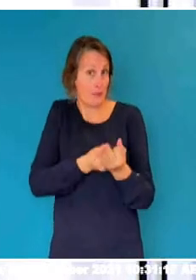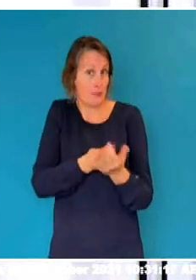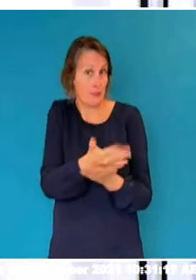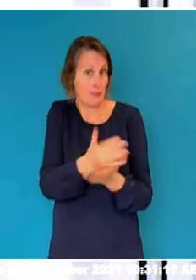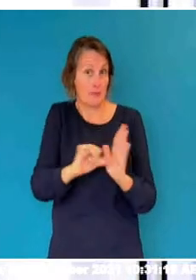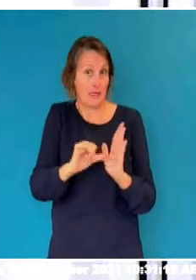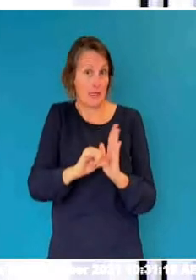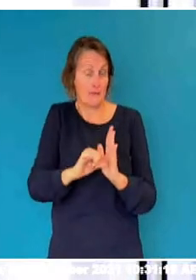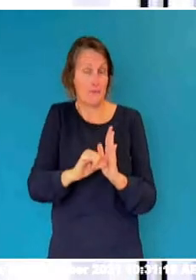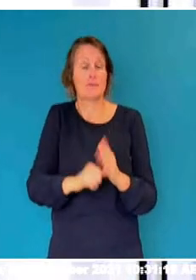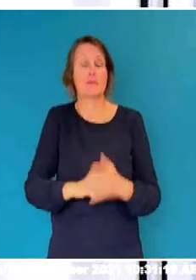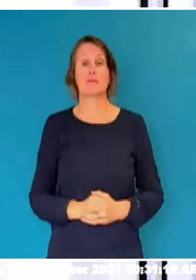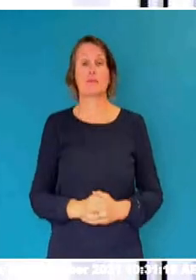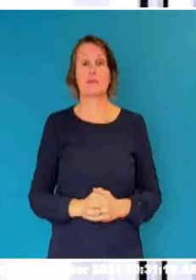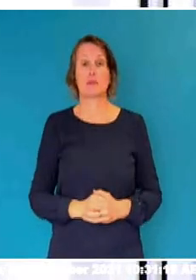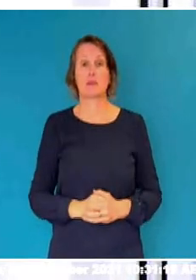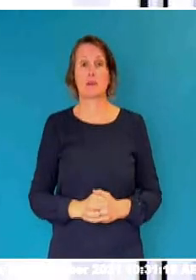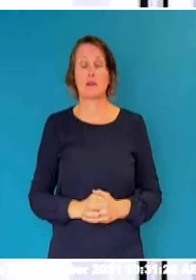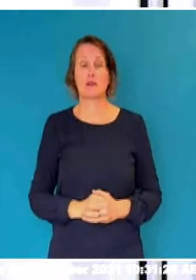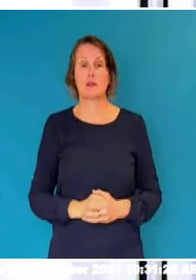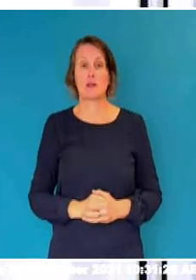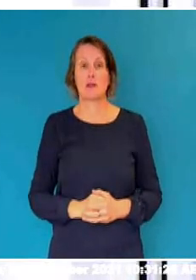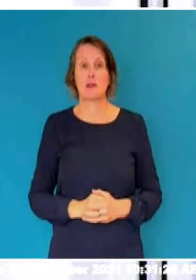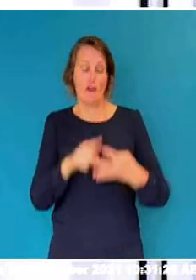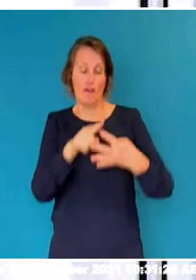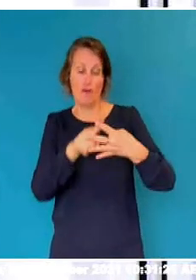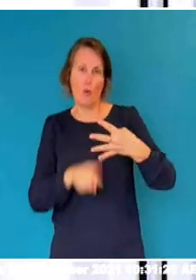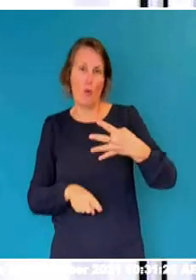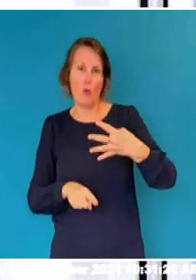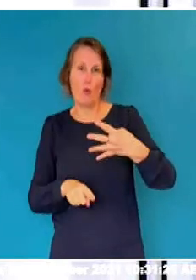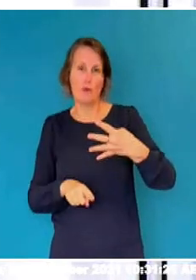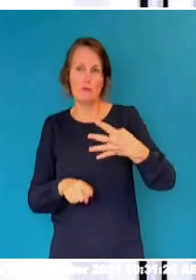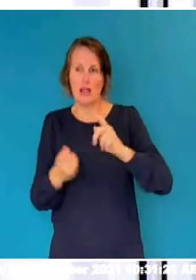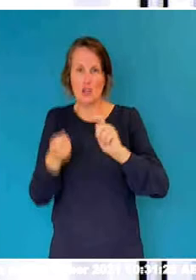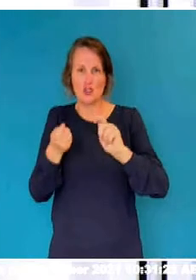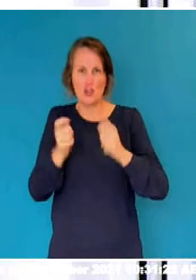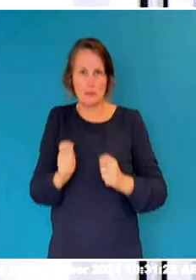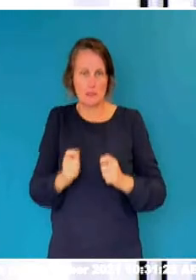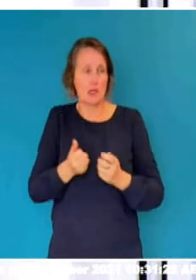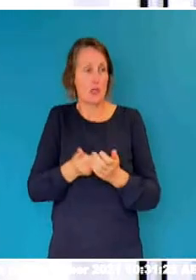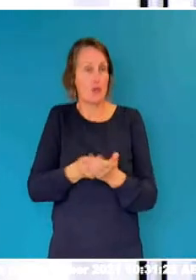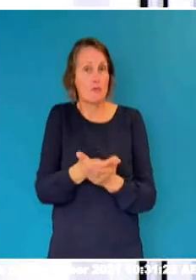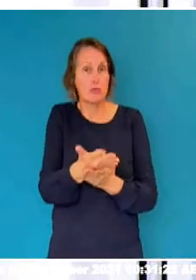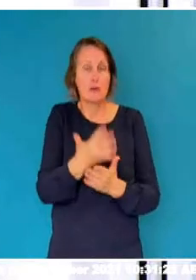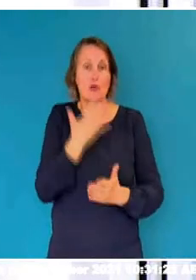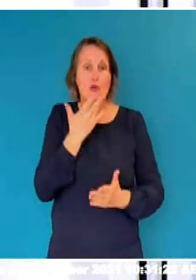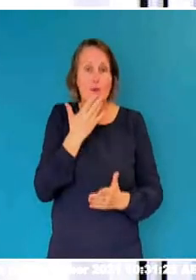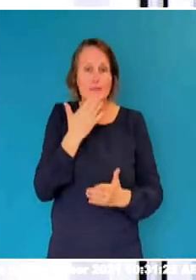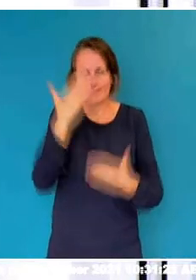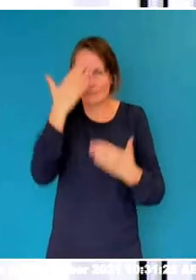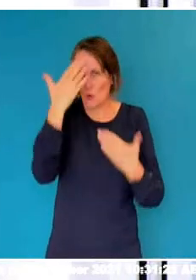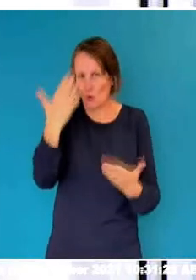Four of the costs were "unknown" and in the final example you noted that McDonald's paid